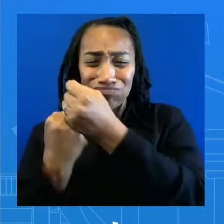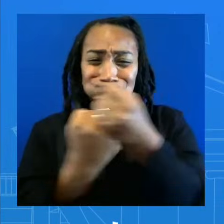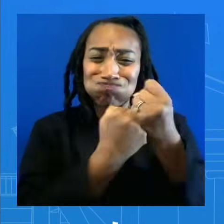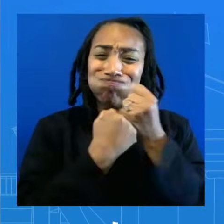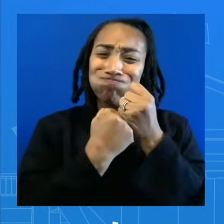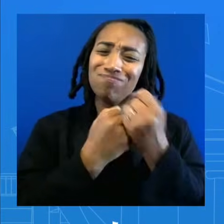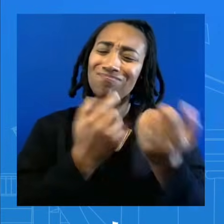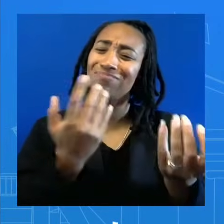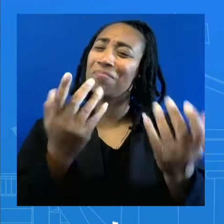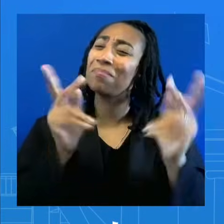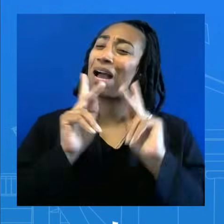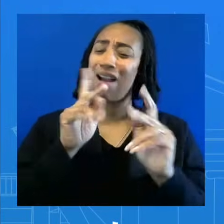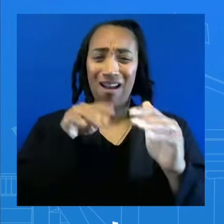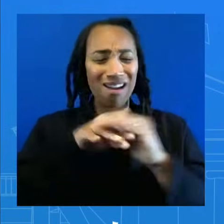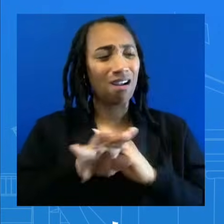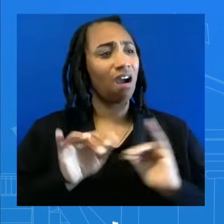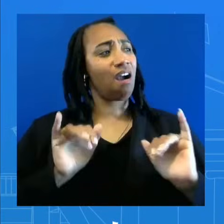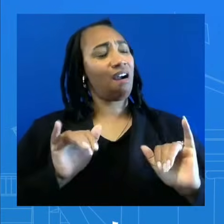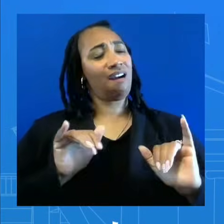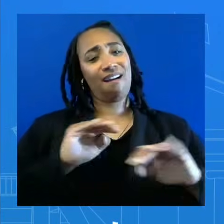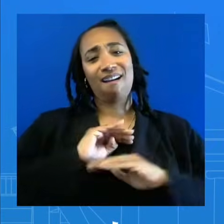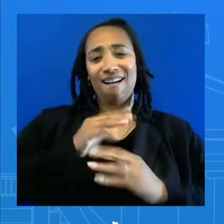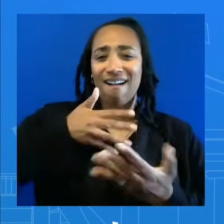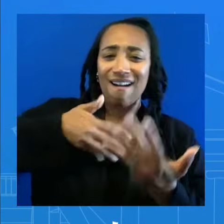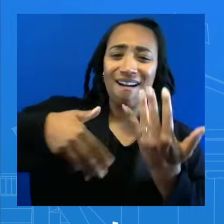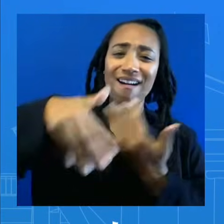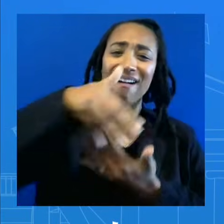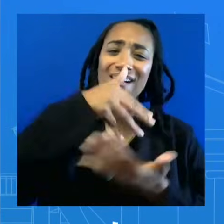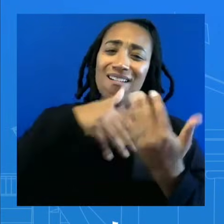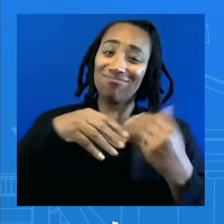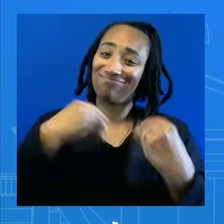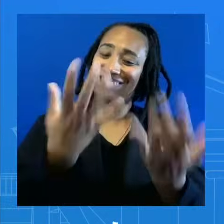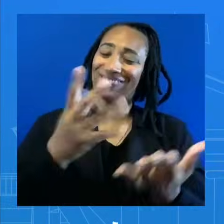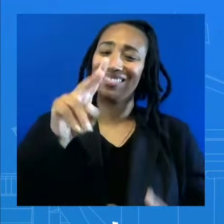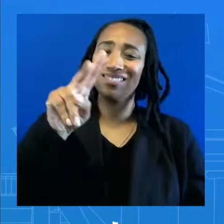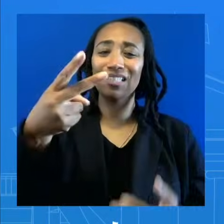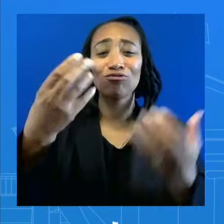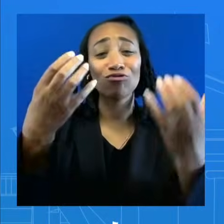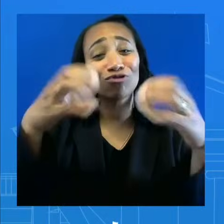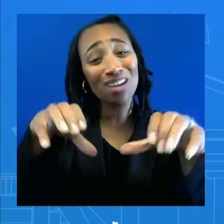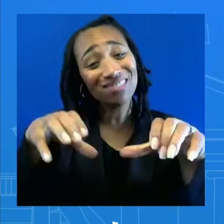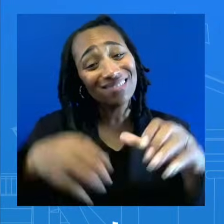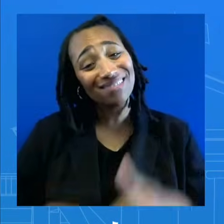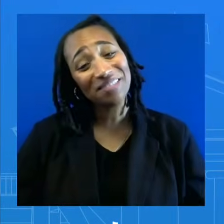And with that, I have my colleague here from the National Security Council, Admiral Kirby, to talk about foreign policy news of day.